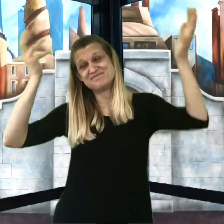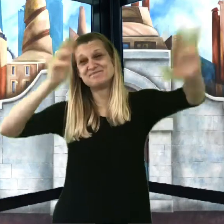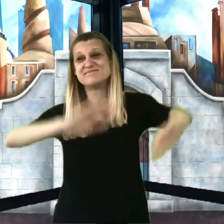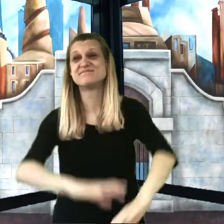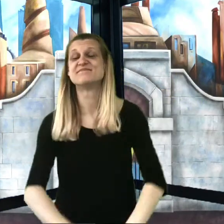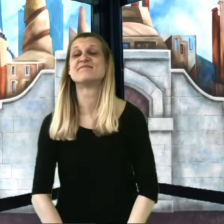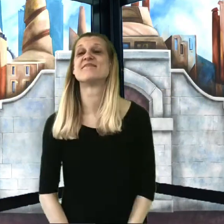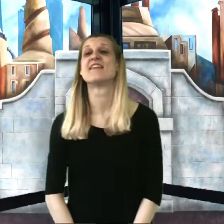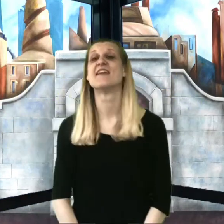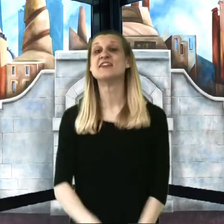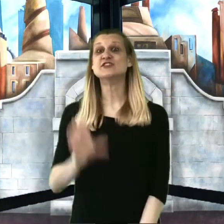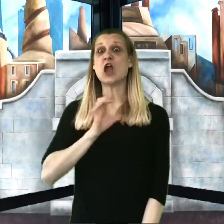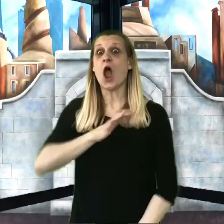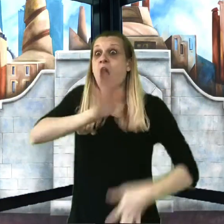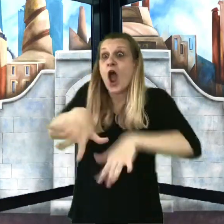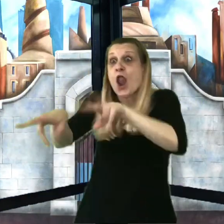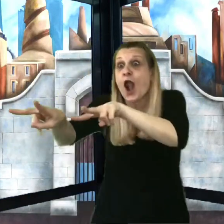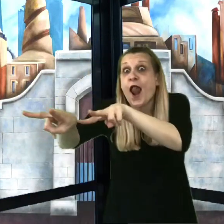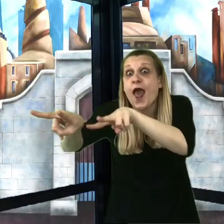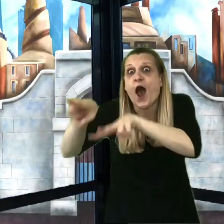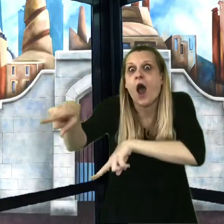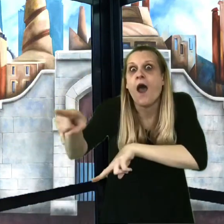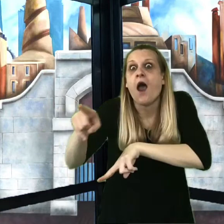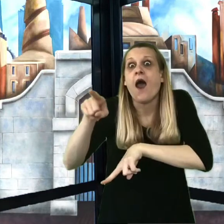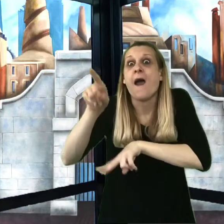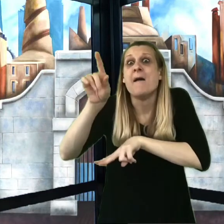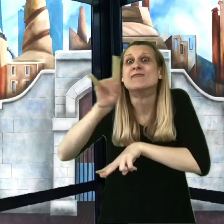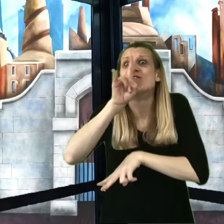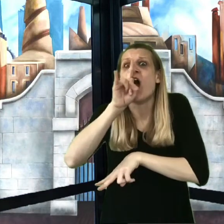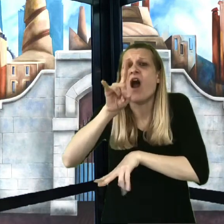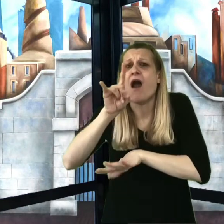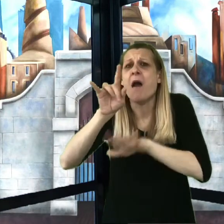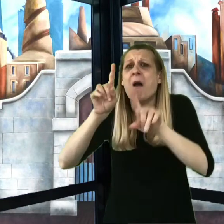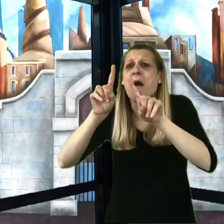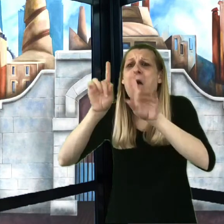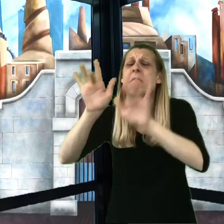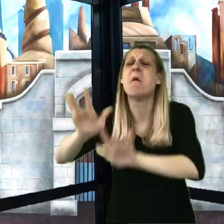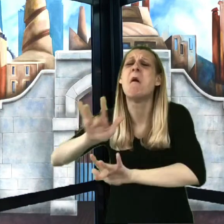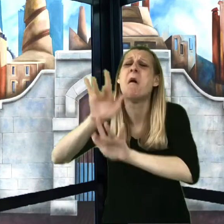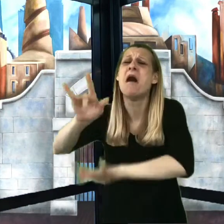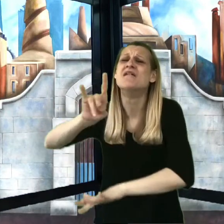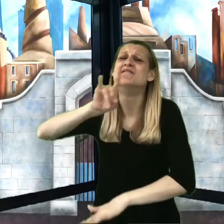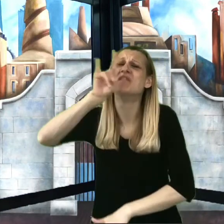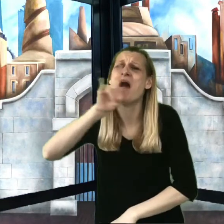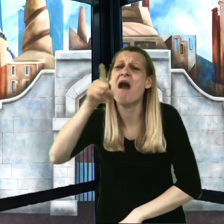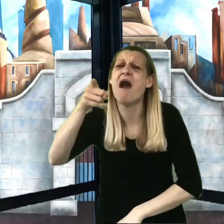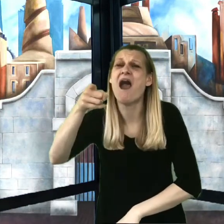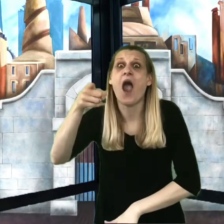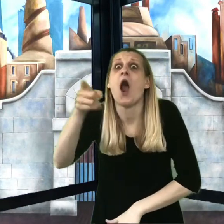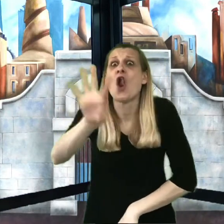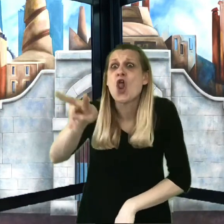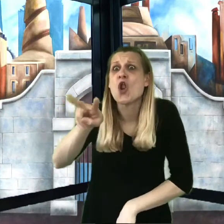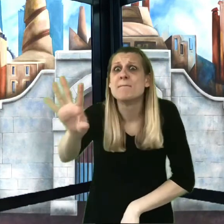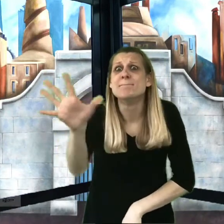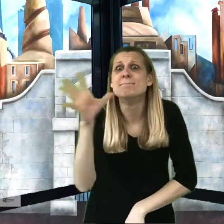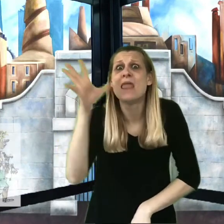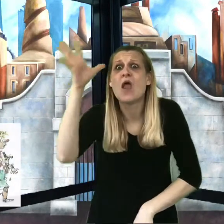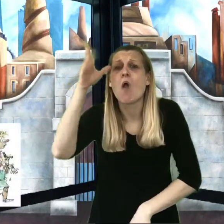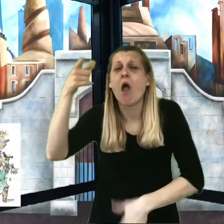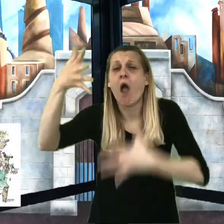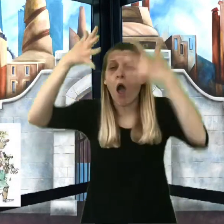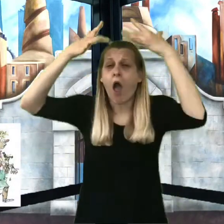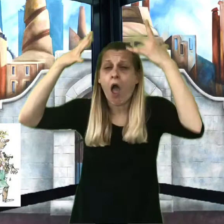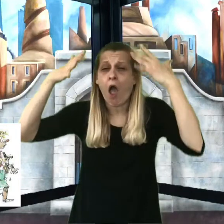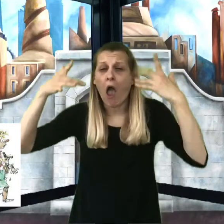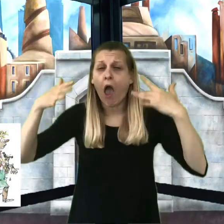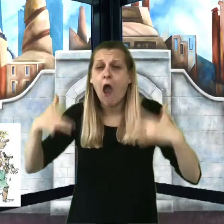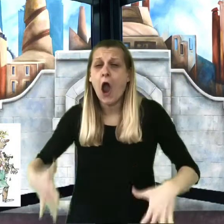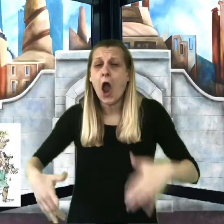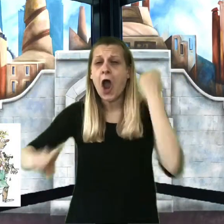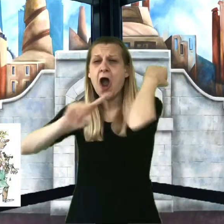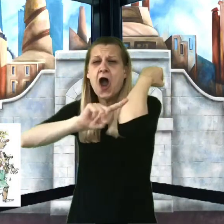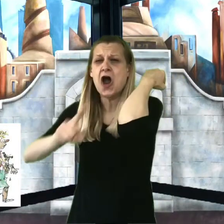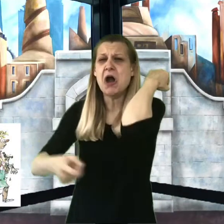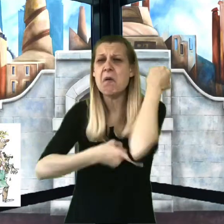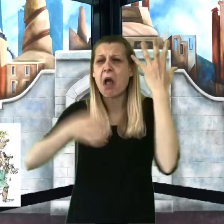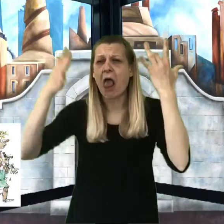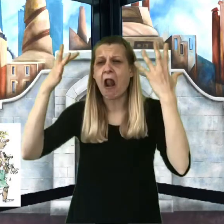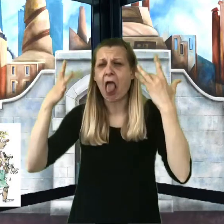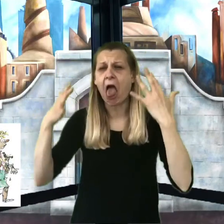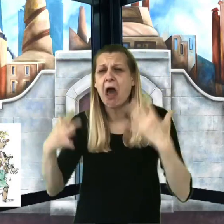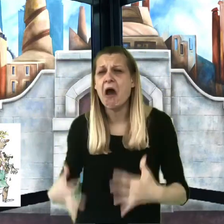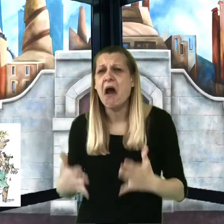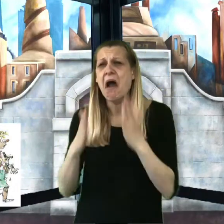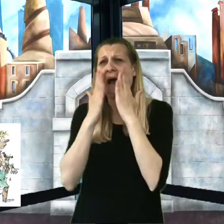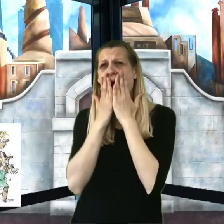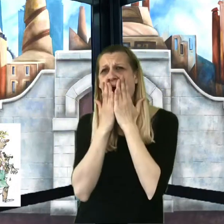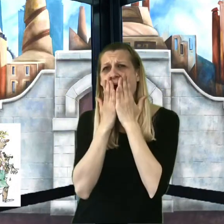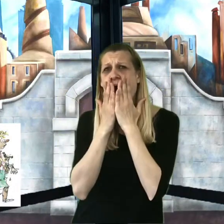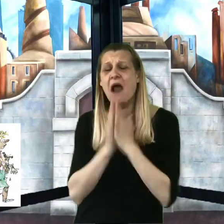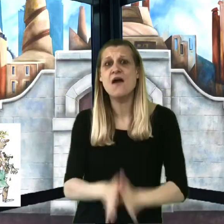"Good gracious!" cried Charlie. "Look at poor Veruca Salt and Mr. Salt and Mrs. Salt! They’re simply covered with rubbish!"